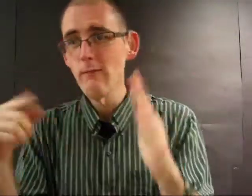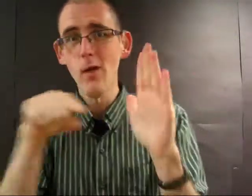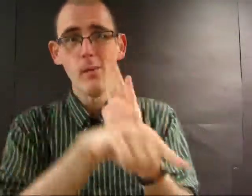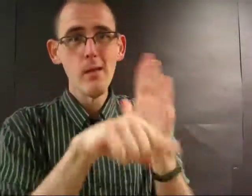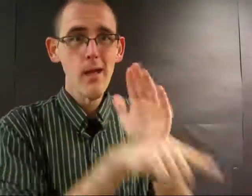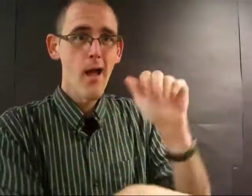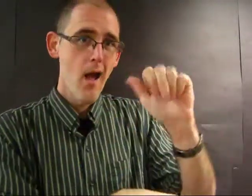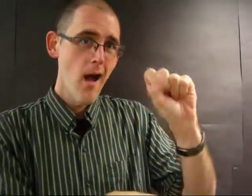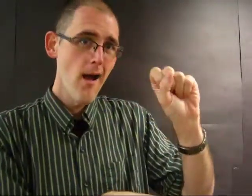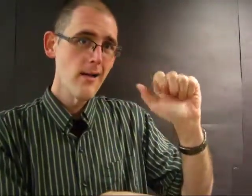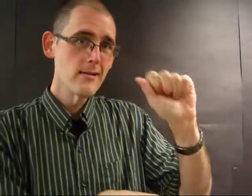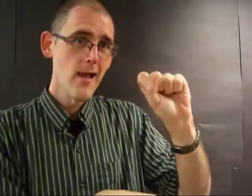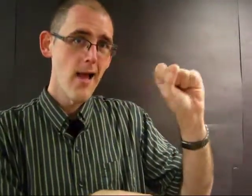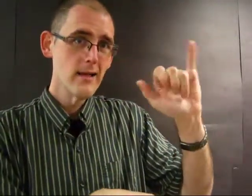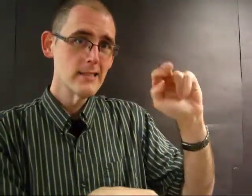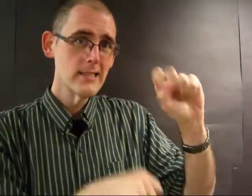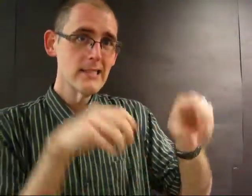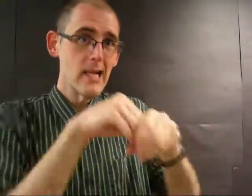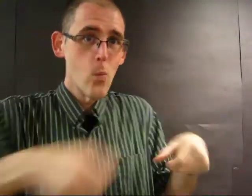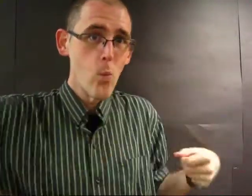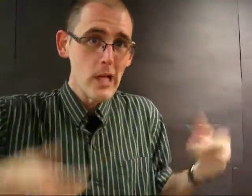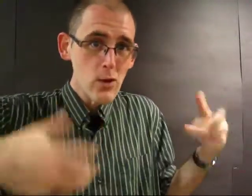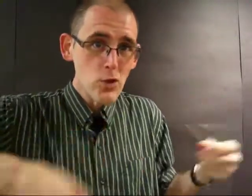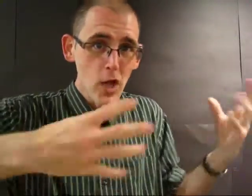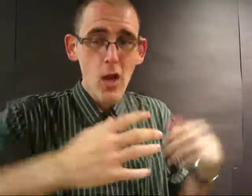assassins in wheelchairs ...